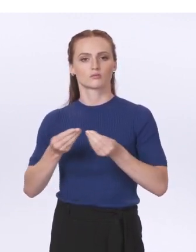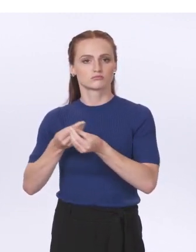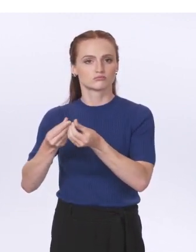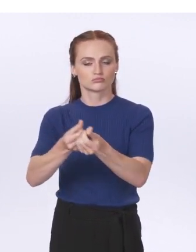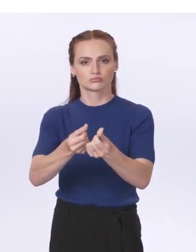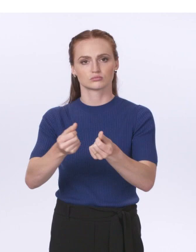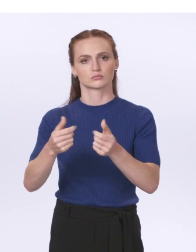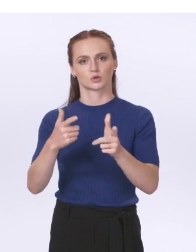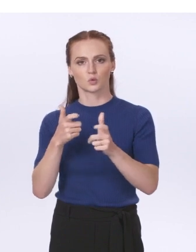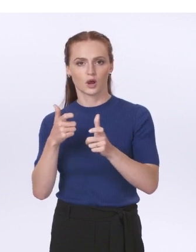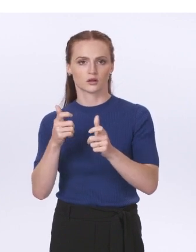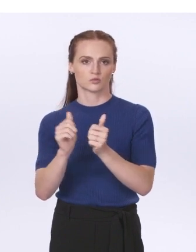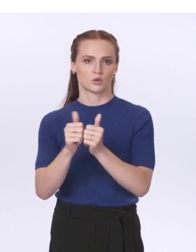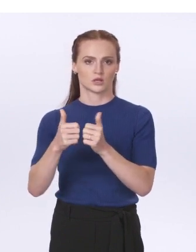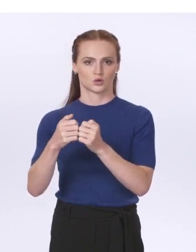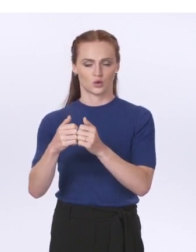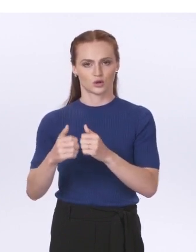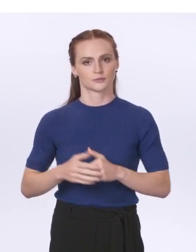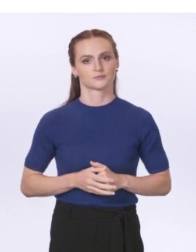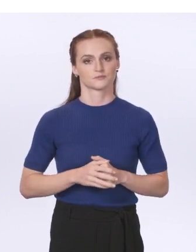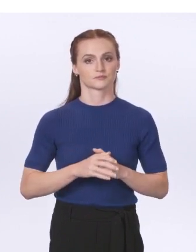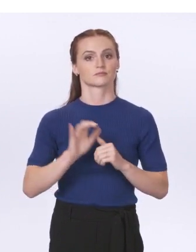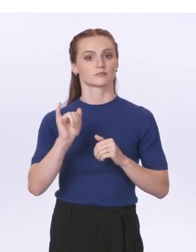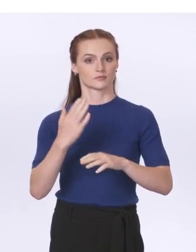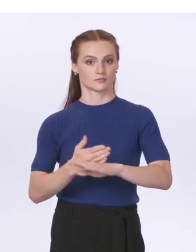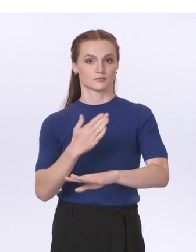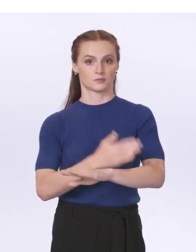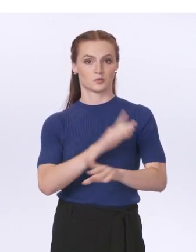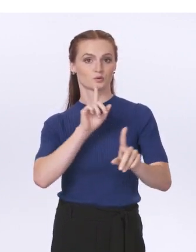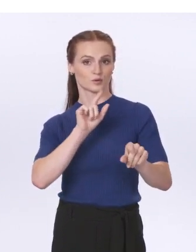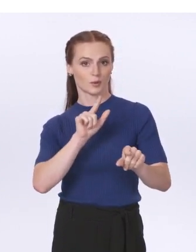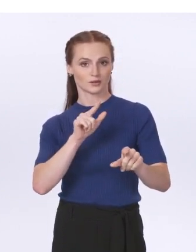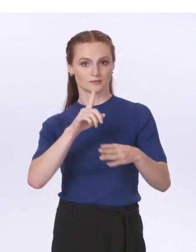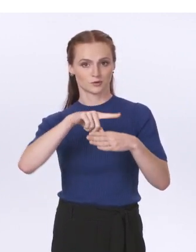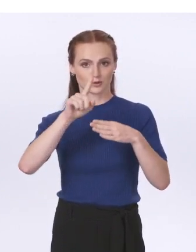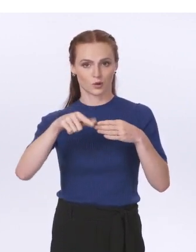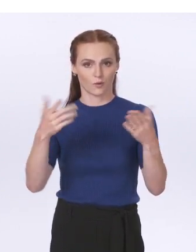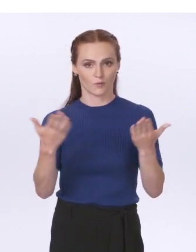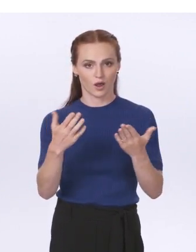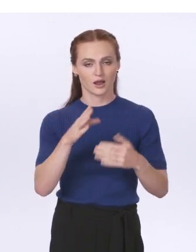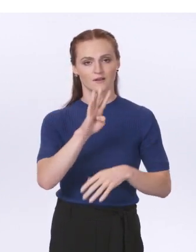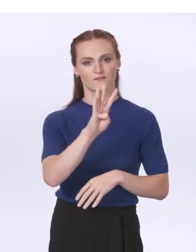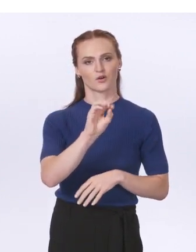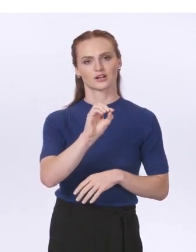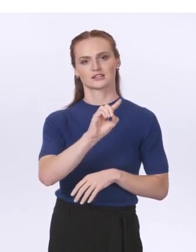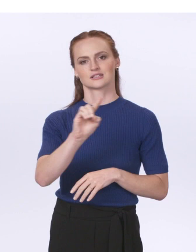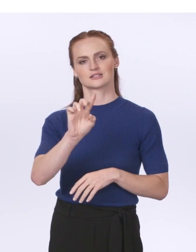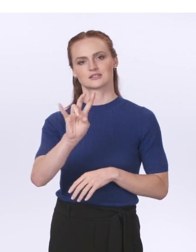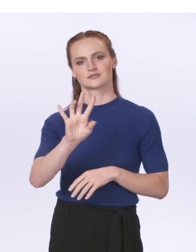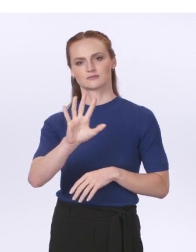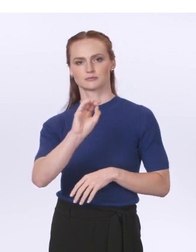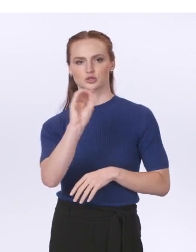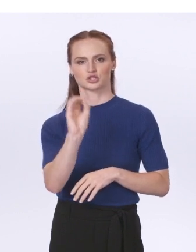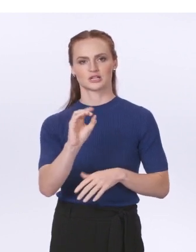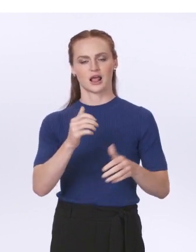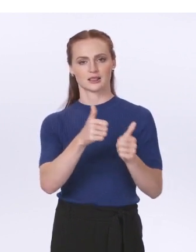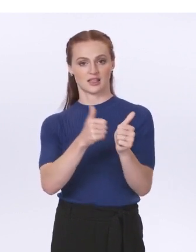In fact, this improved responsiveness is a result of a whopping 40 to 75% latency reduction